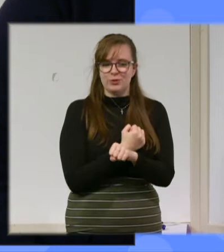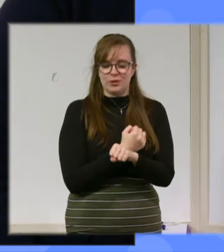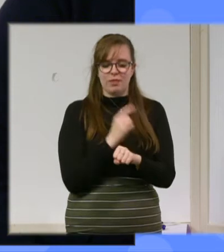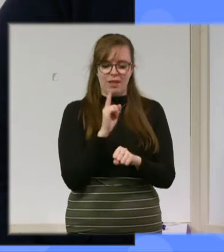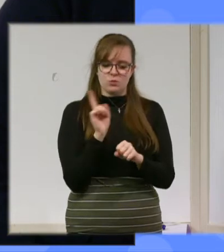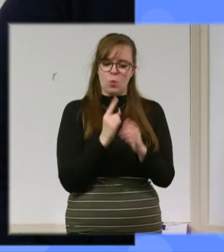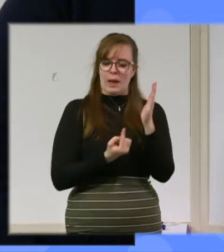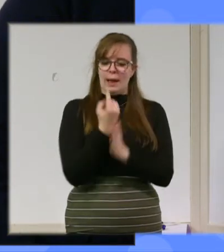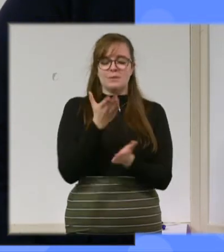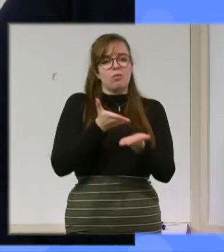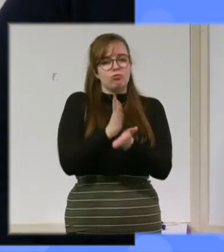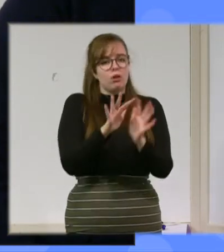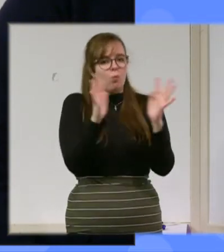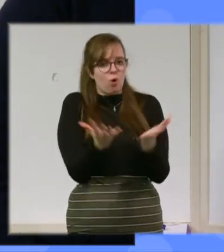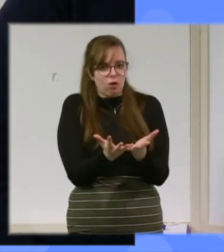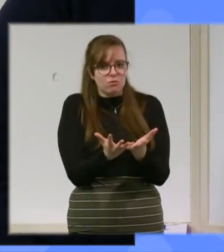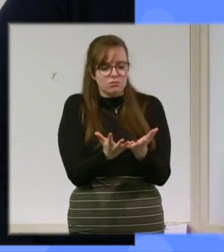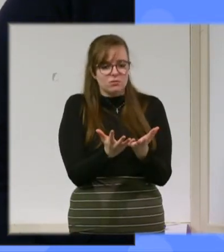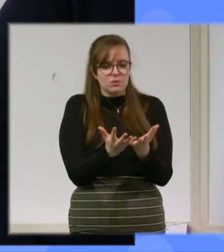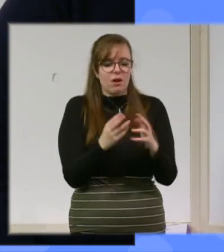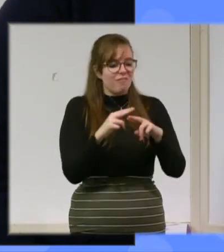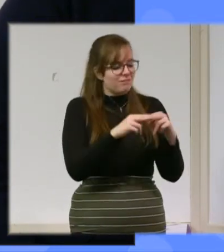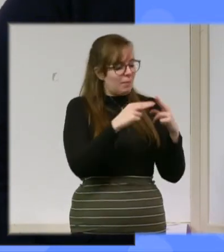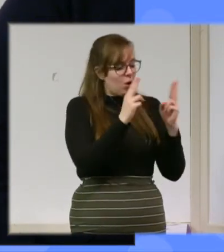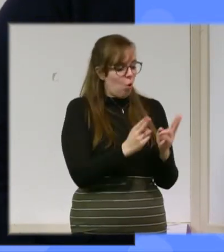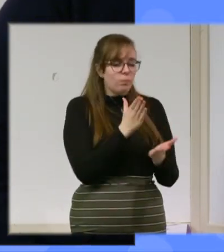world it's what happens and it family homes and it's what happens and